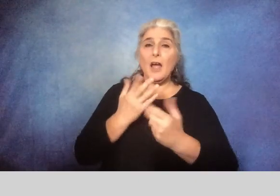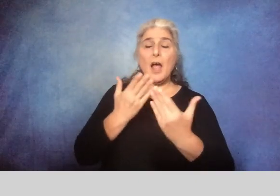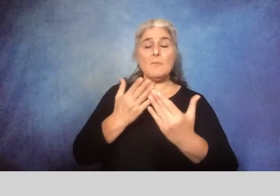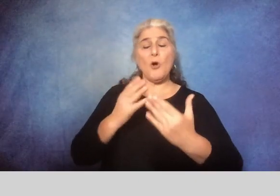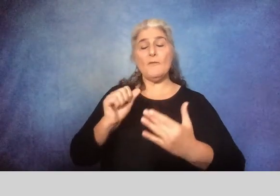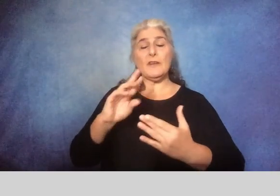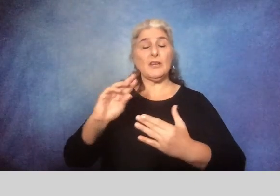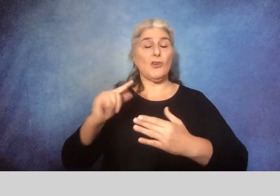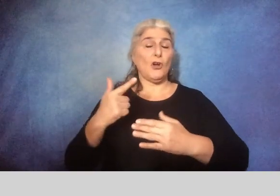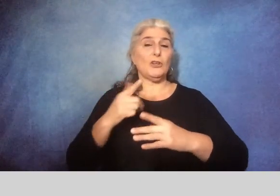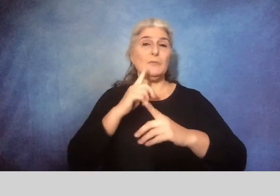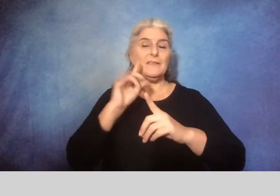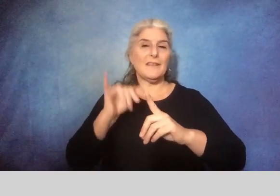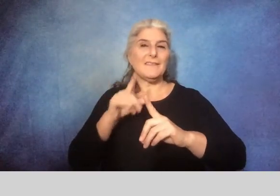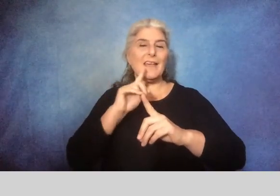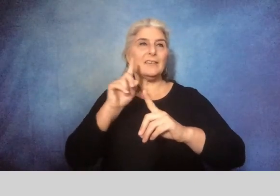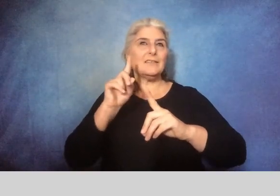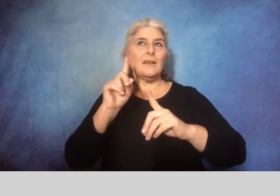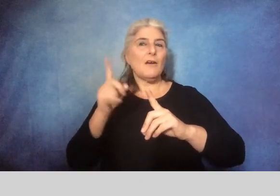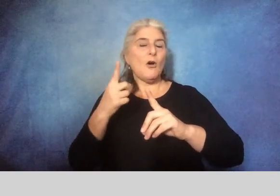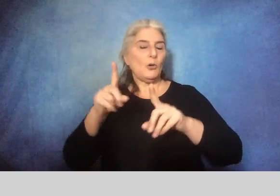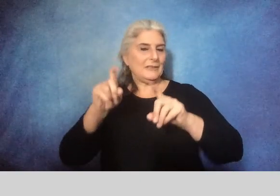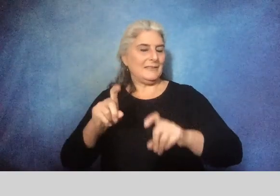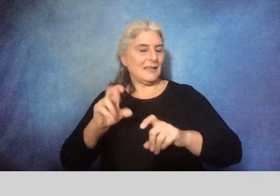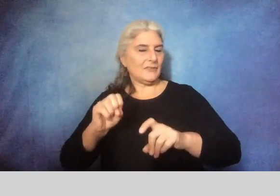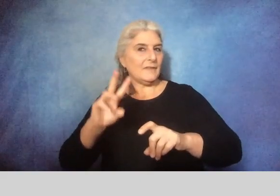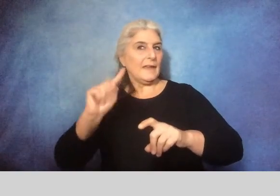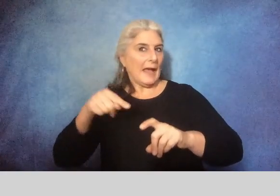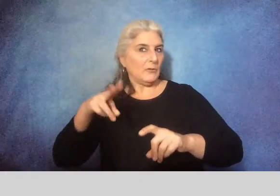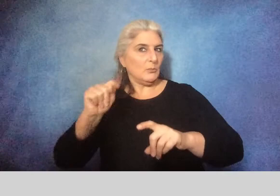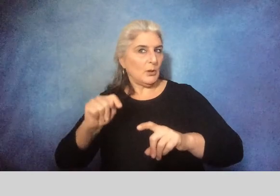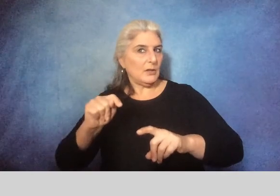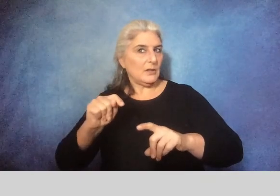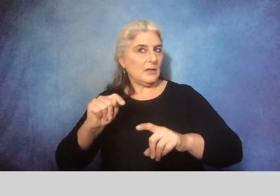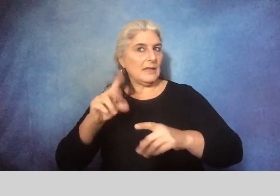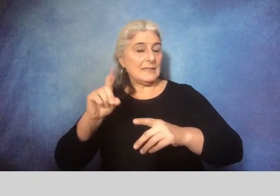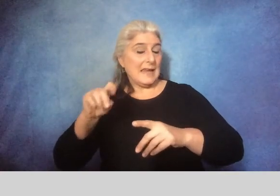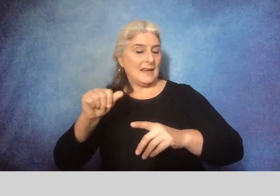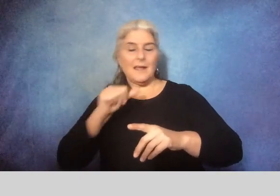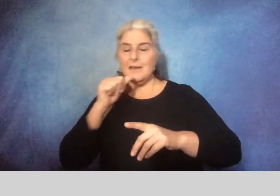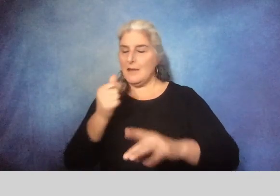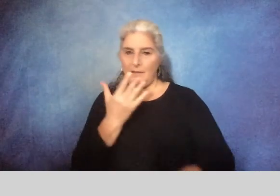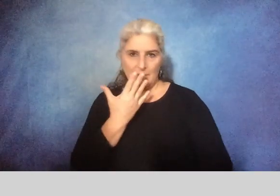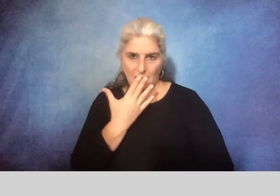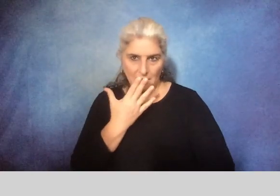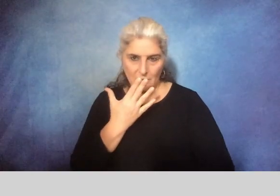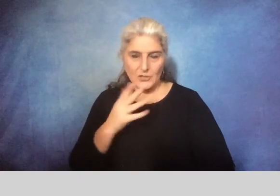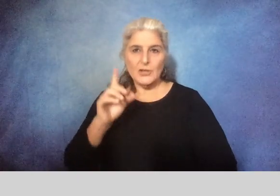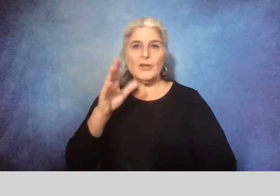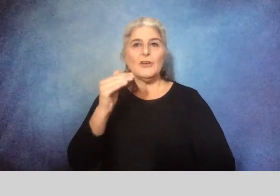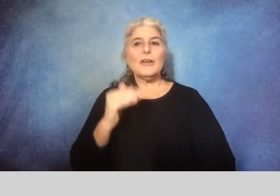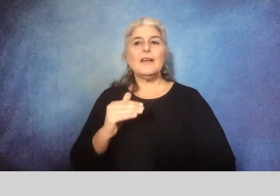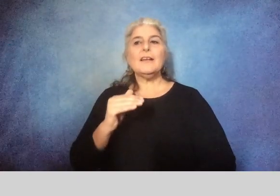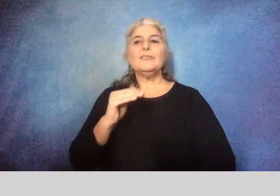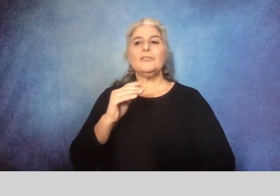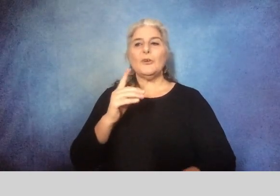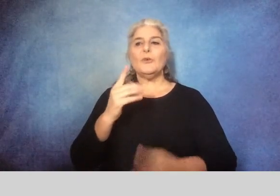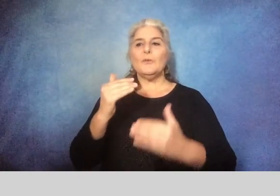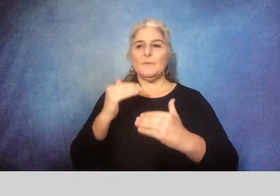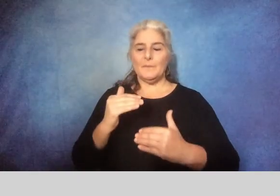and we would only test the output data, not the color. And I do declare the expected output. And I assert the result.